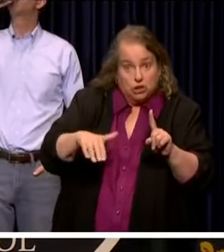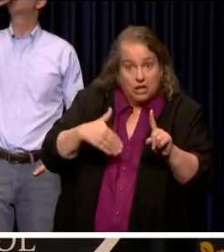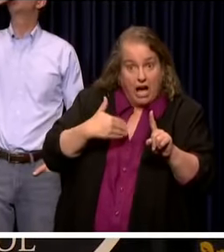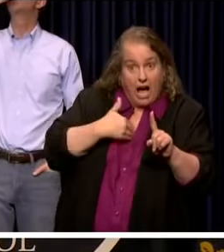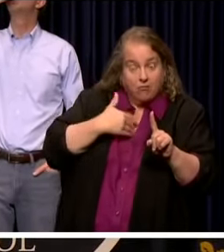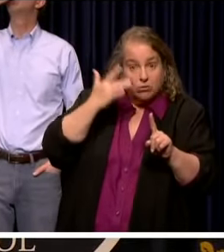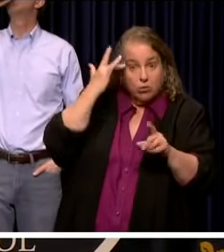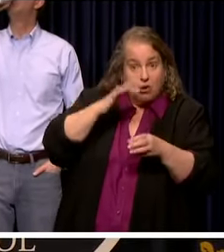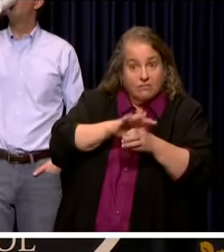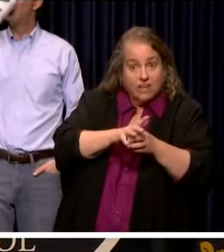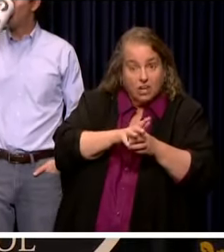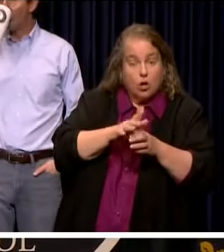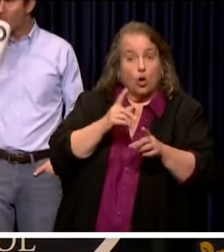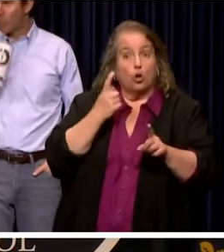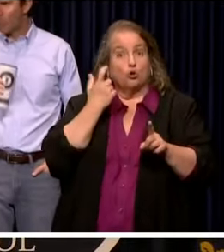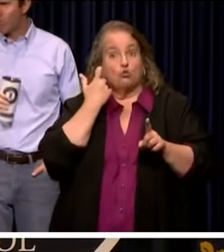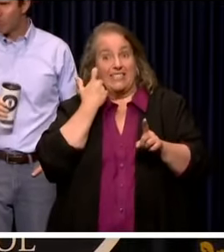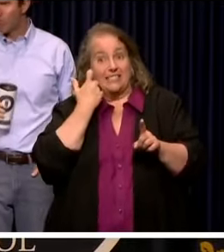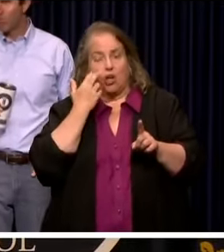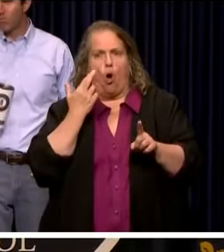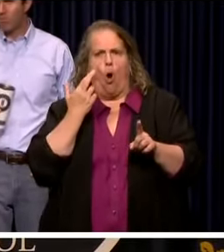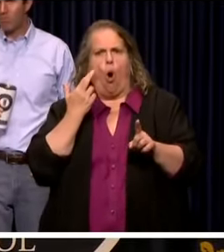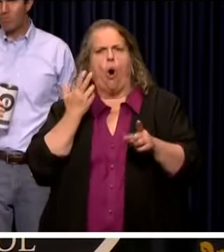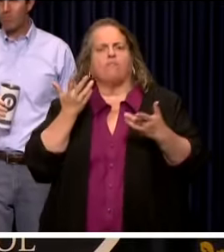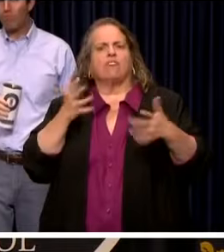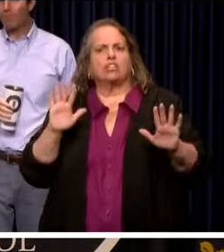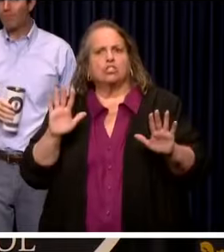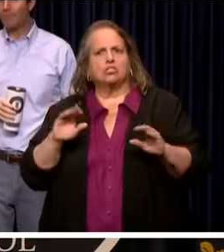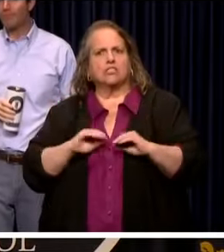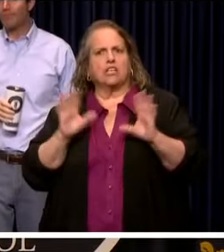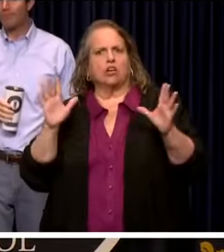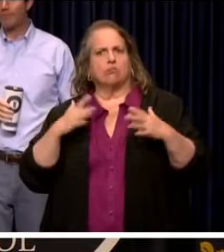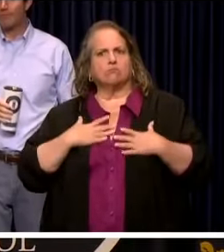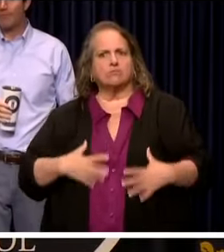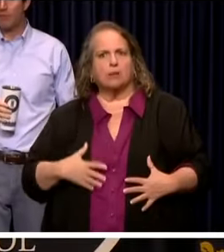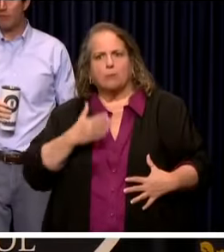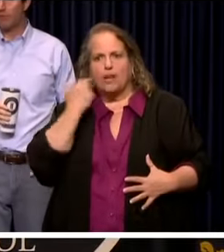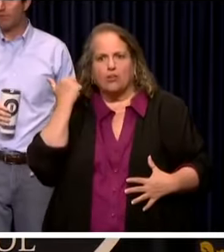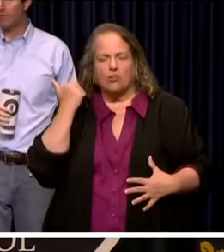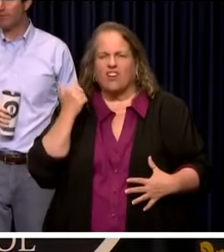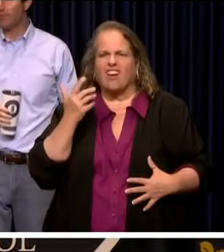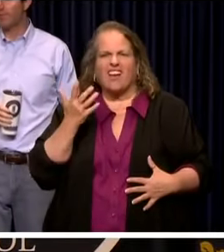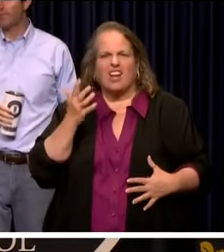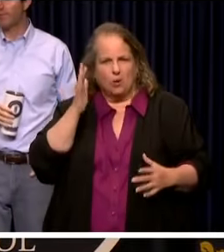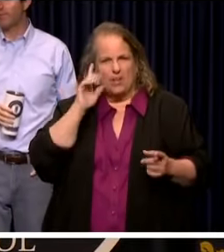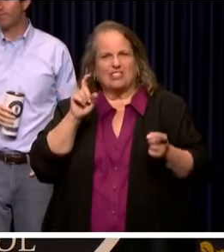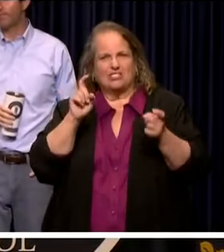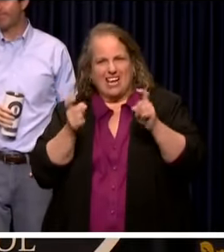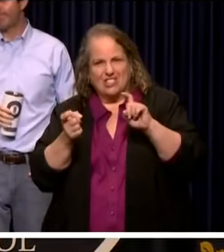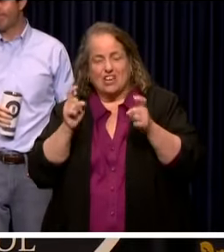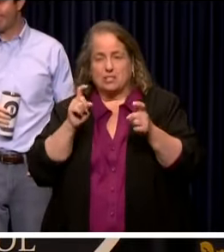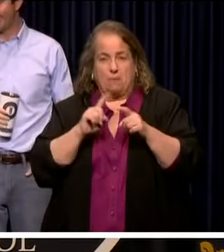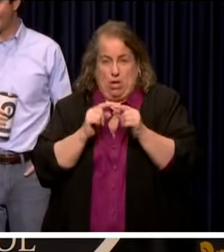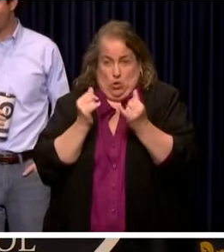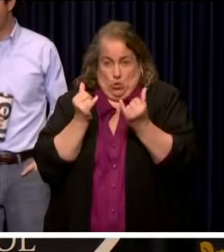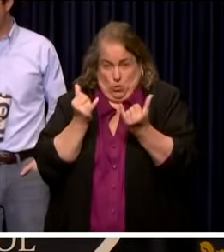SUMMERSET WHERE WE HAVE THREE, TWO EXTRA DAYS NOW, THAT WE HAVE AS MANY SIGN-UPS AS WE CAN. THERE IS STILL CAPACITY.